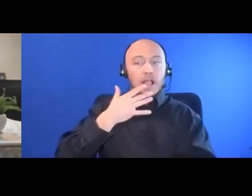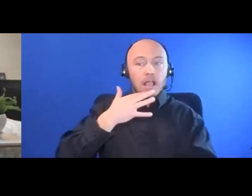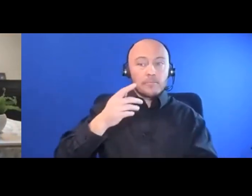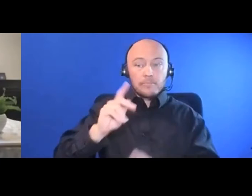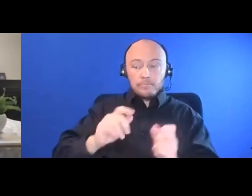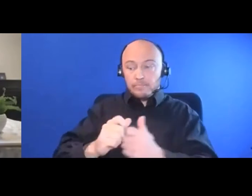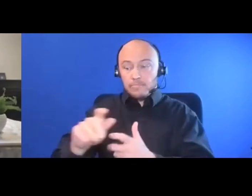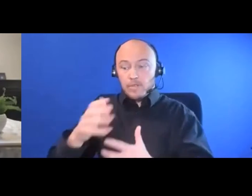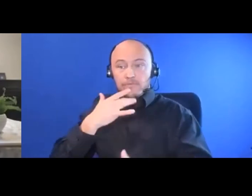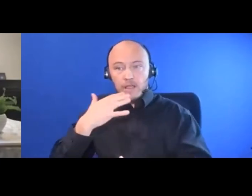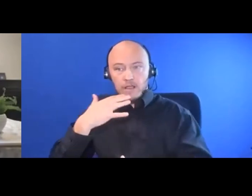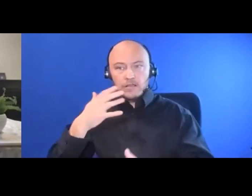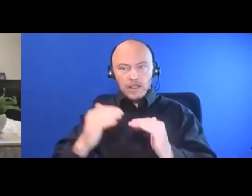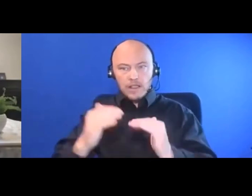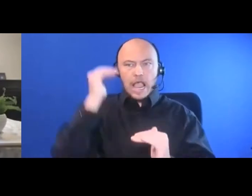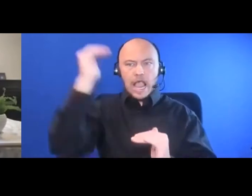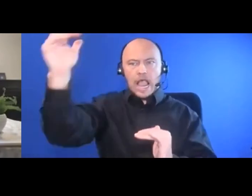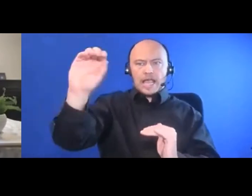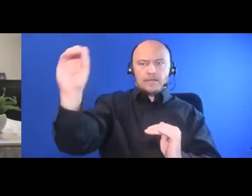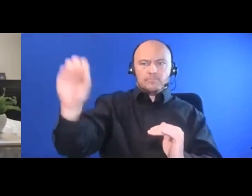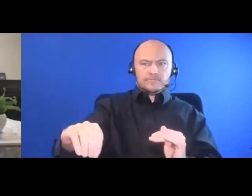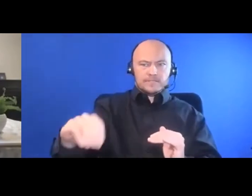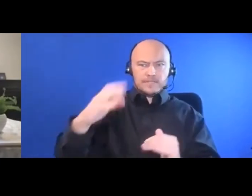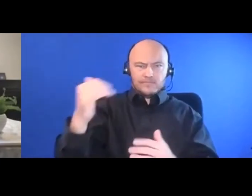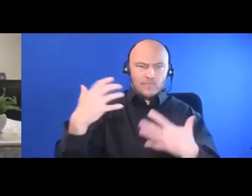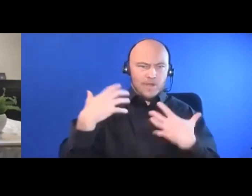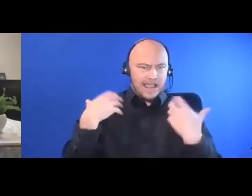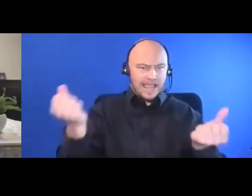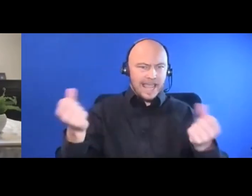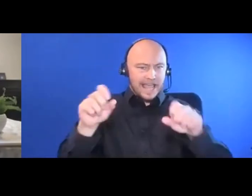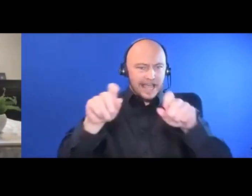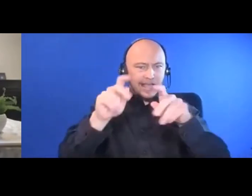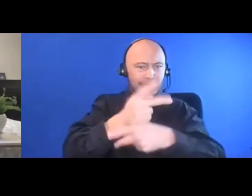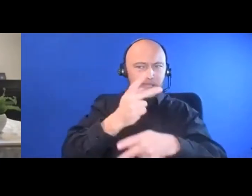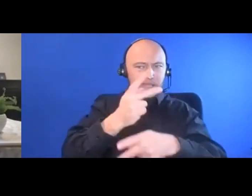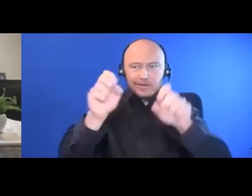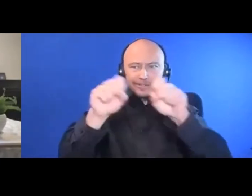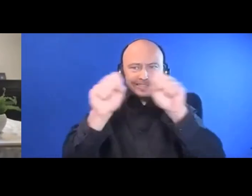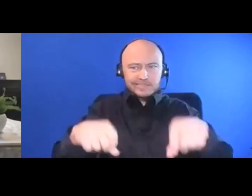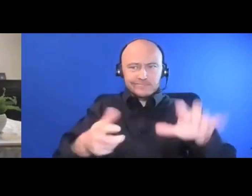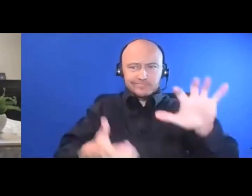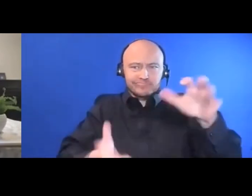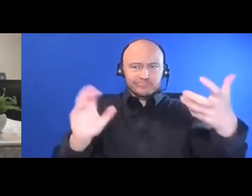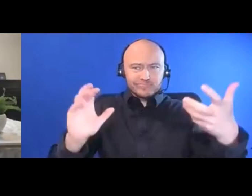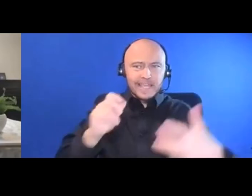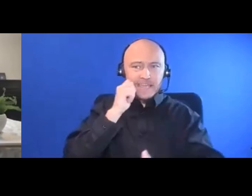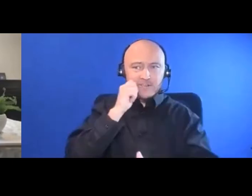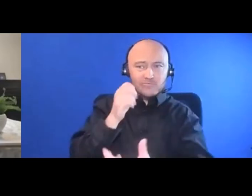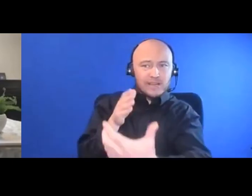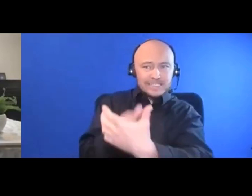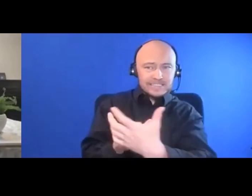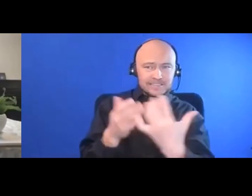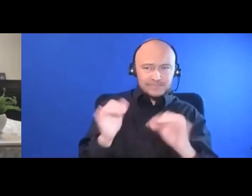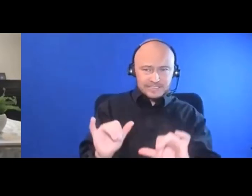than others due to systemic healthcare inequities, as well as racism. And like Eileen was saying earlier,